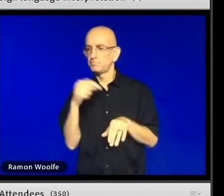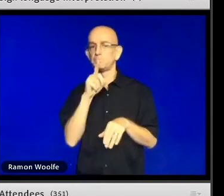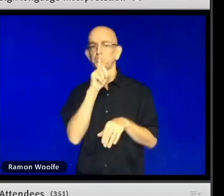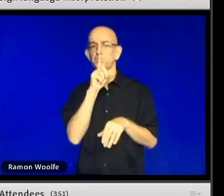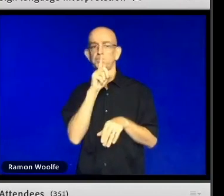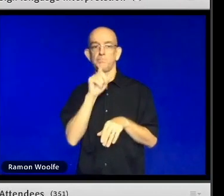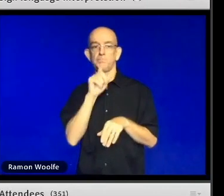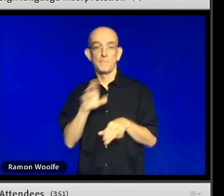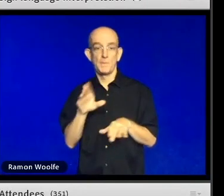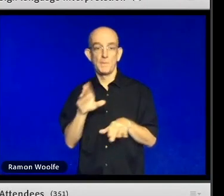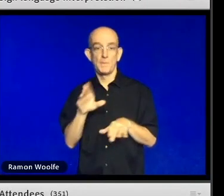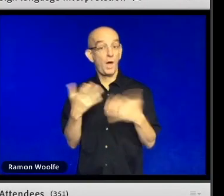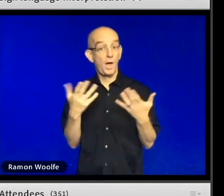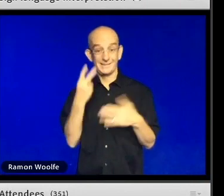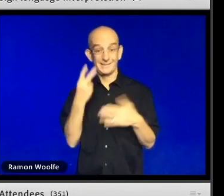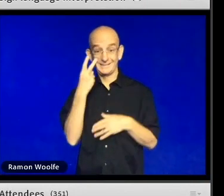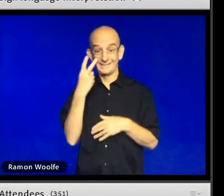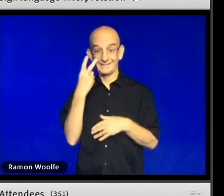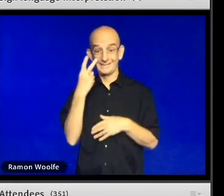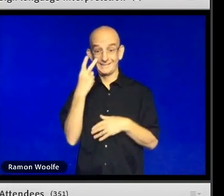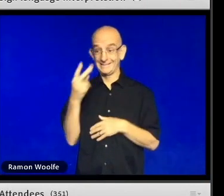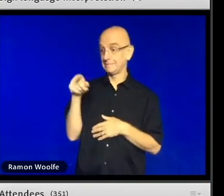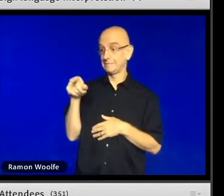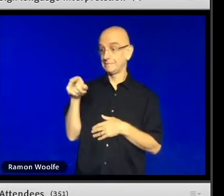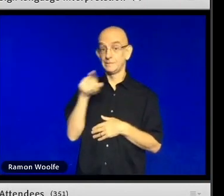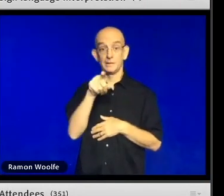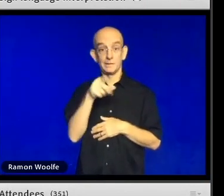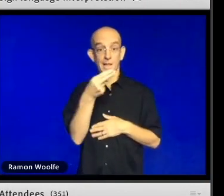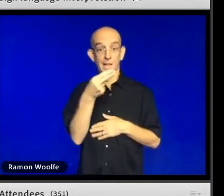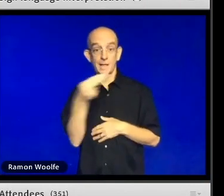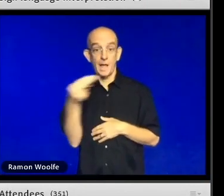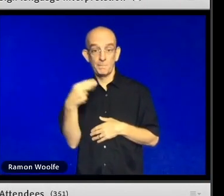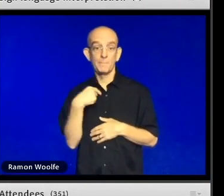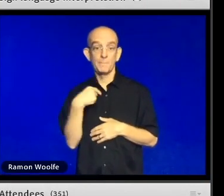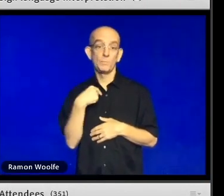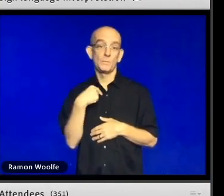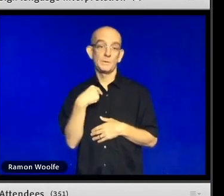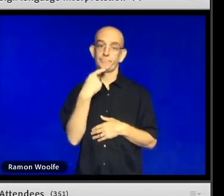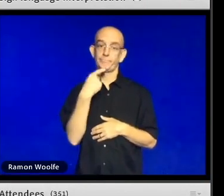You can also pose questions to Twitter using the hashtag inclusive response.